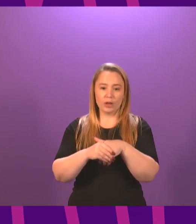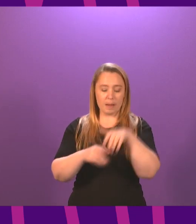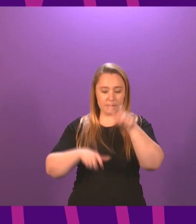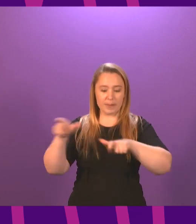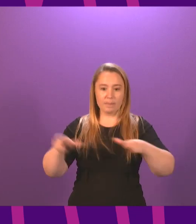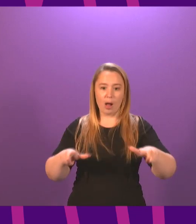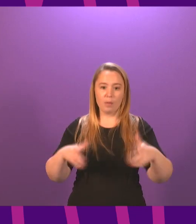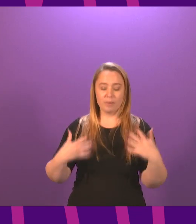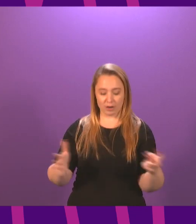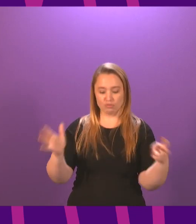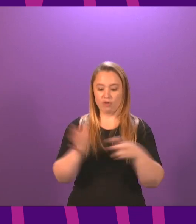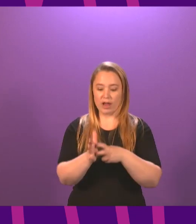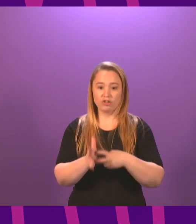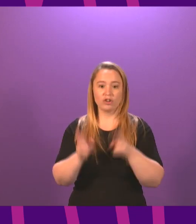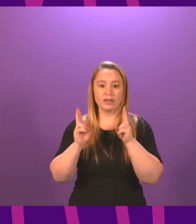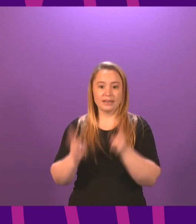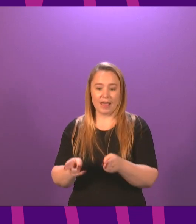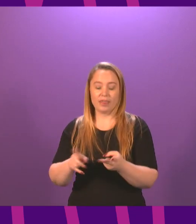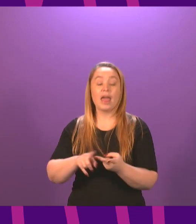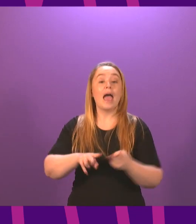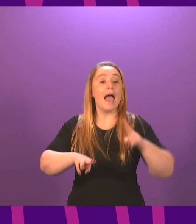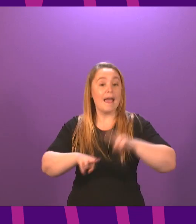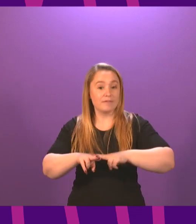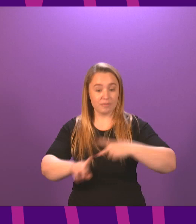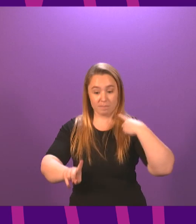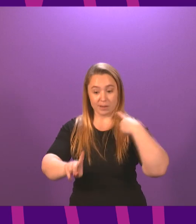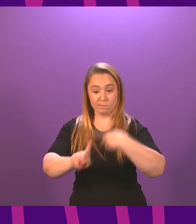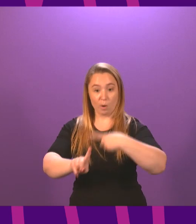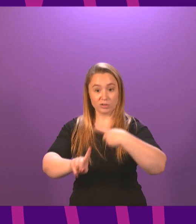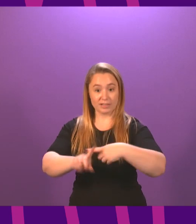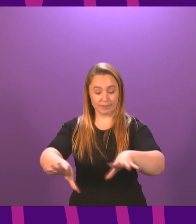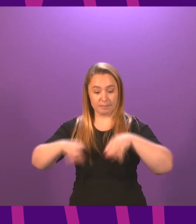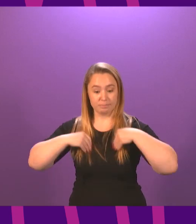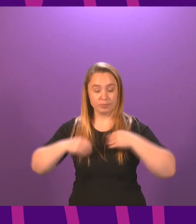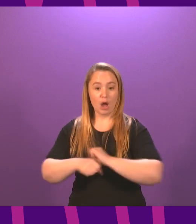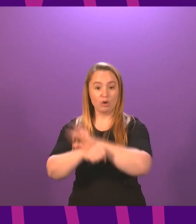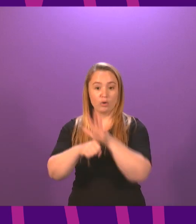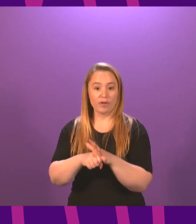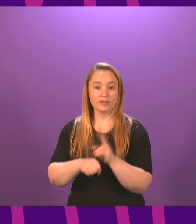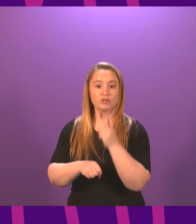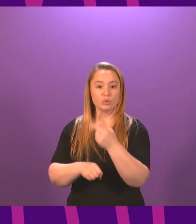who has a registered death and who tested positive within the previous 20 days, regardless